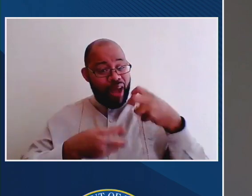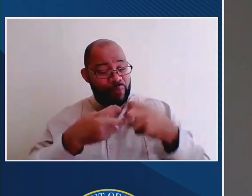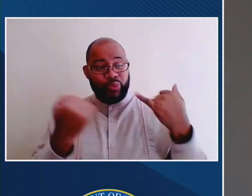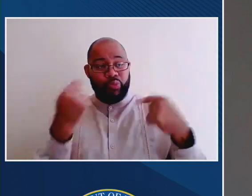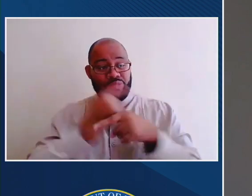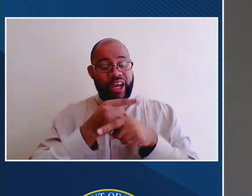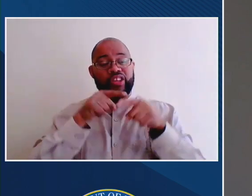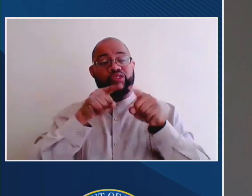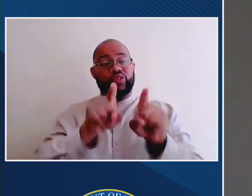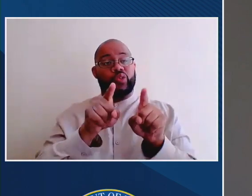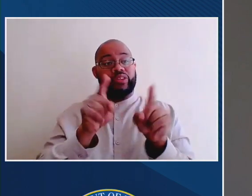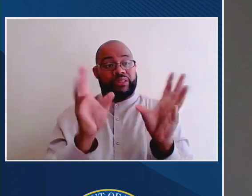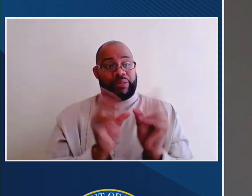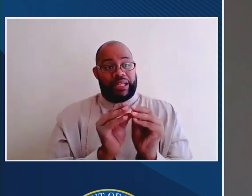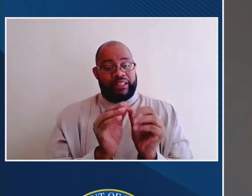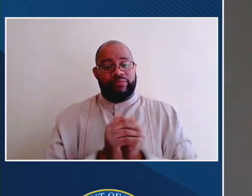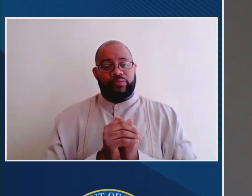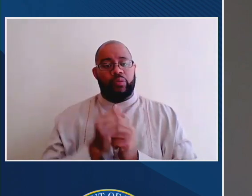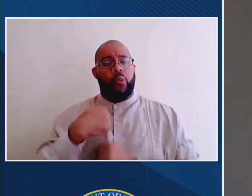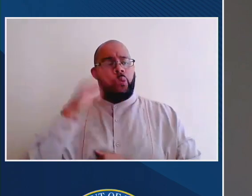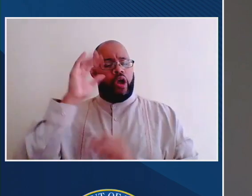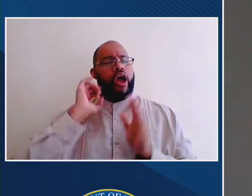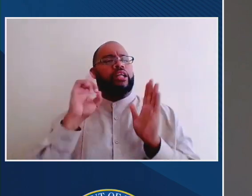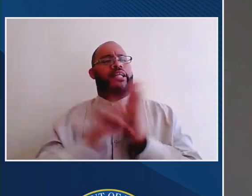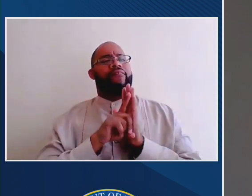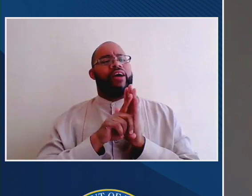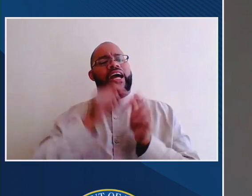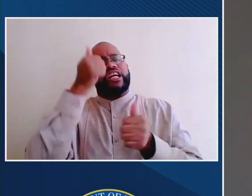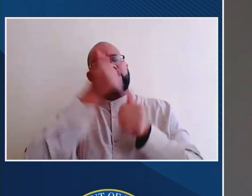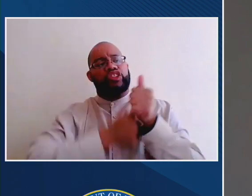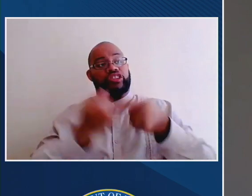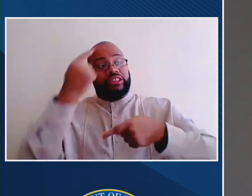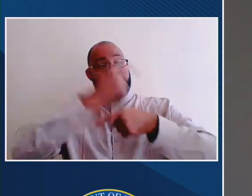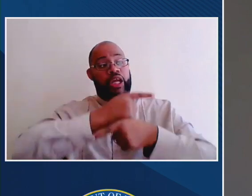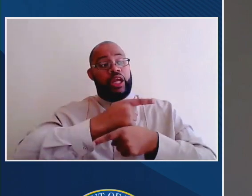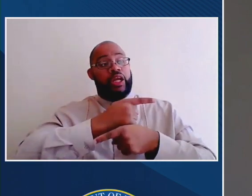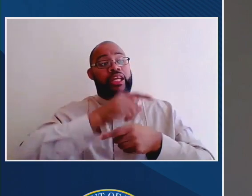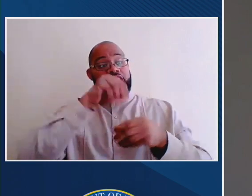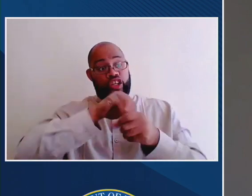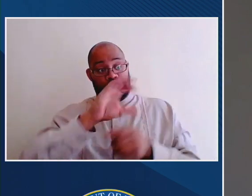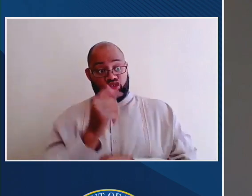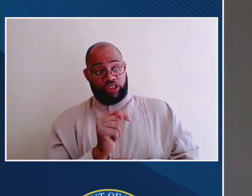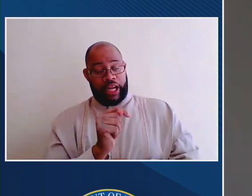session, we will identify each day of the session in the chat the name and email